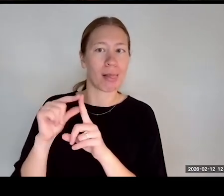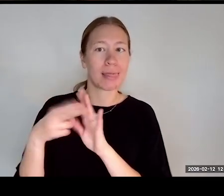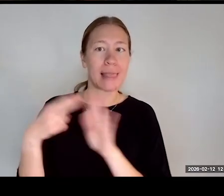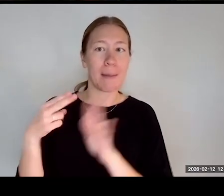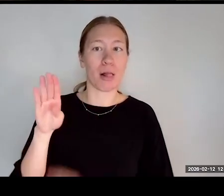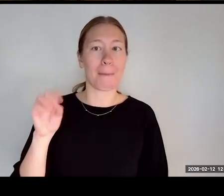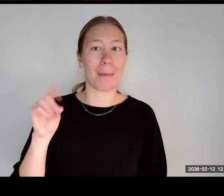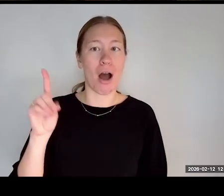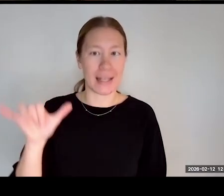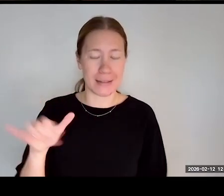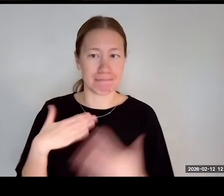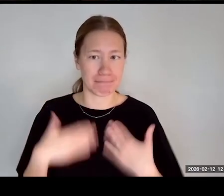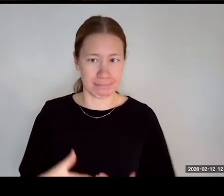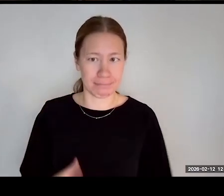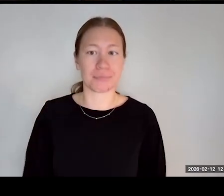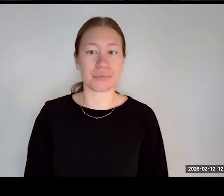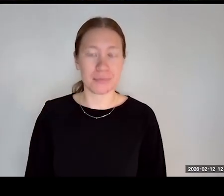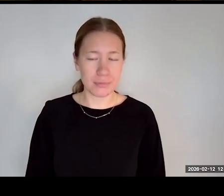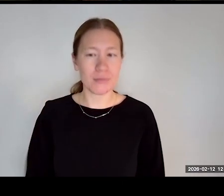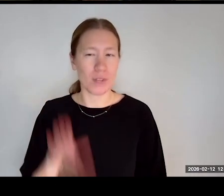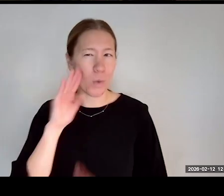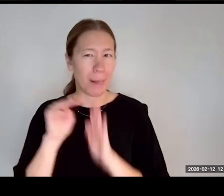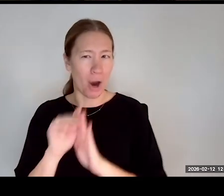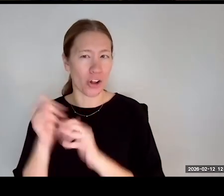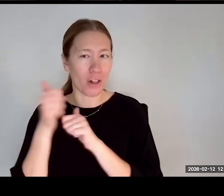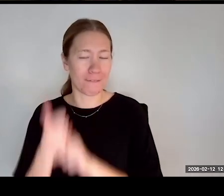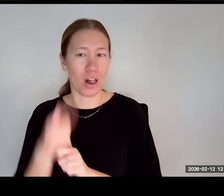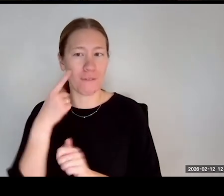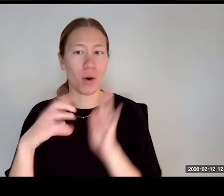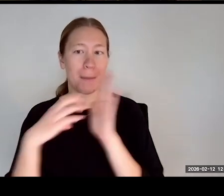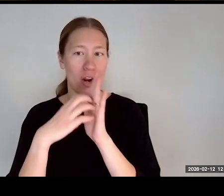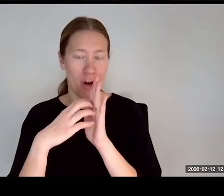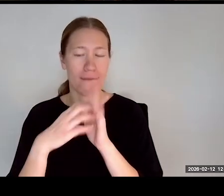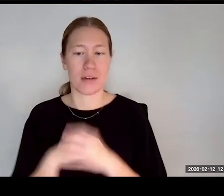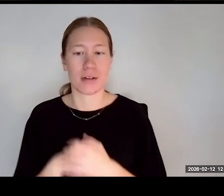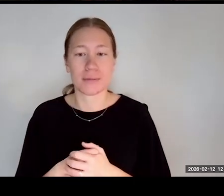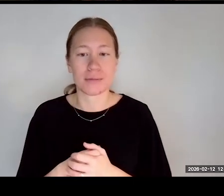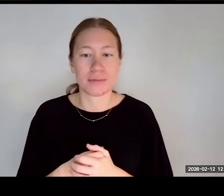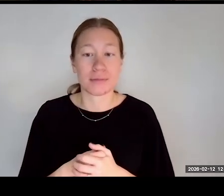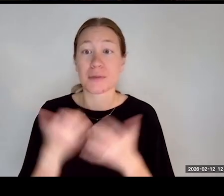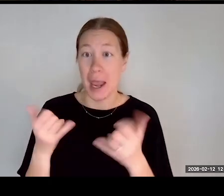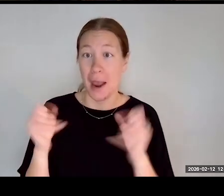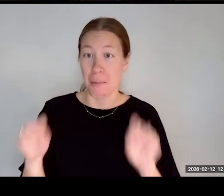and I'm going to model this after a paragraph. So I want this to be a paragraph element and then I can make some adjustments to the appearance